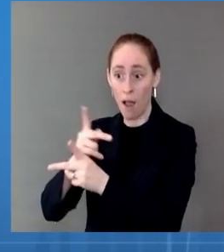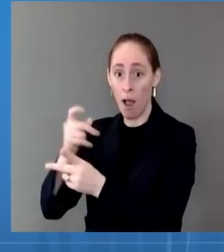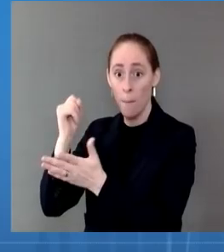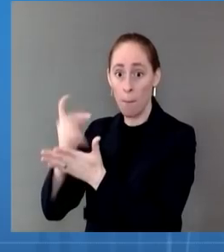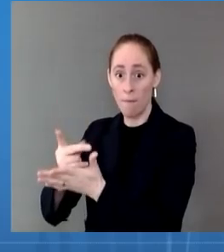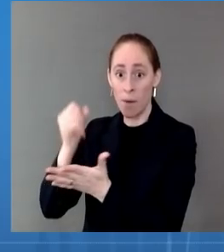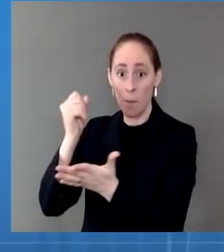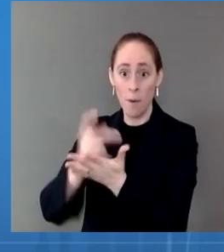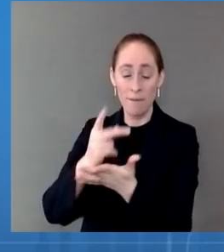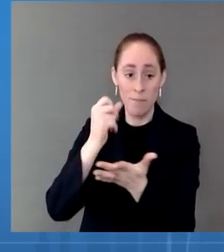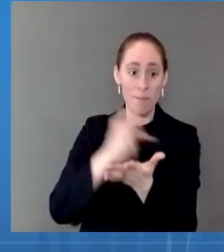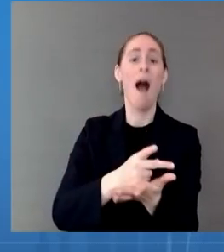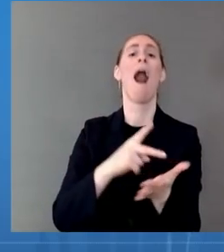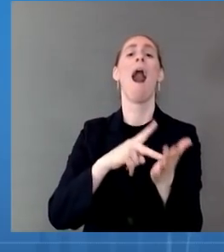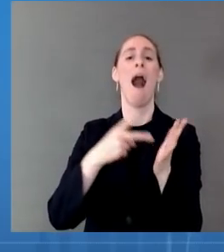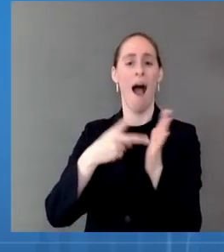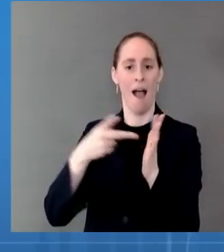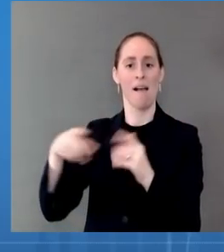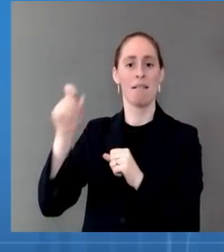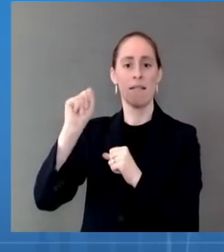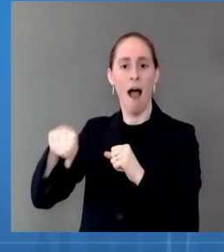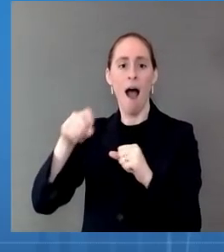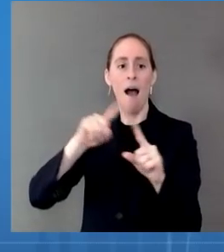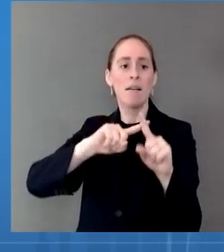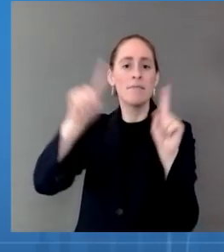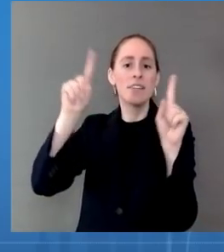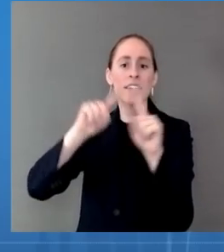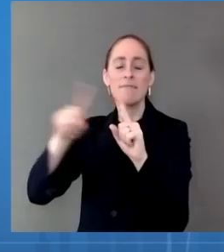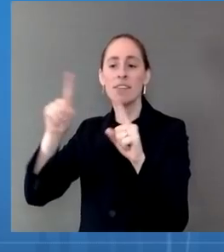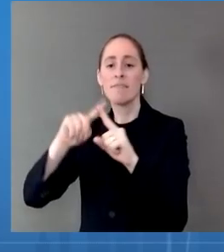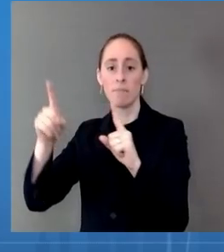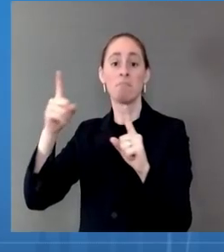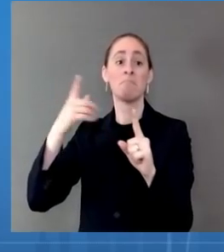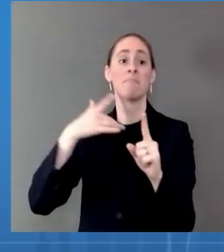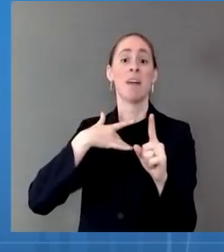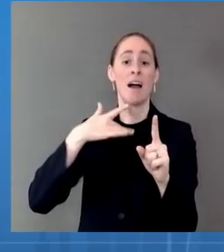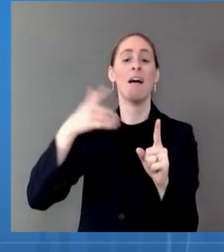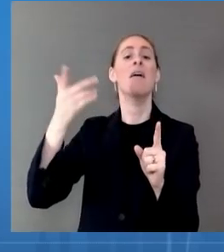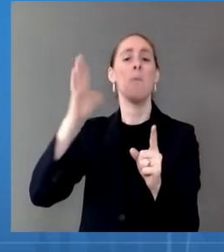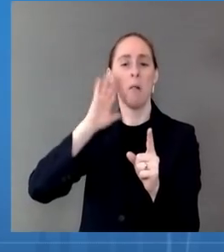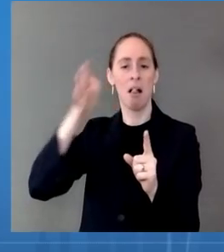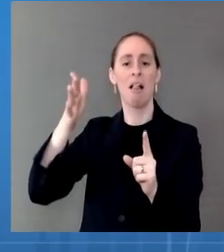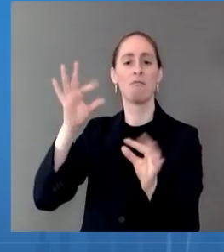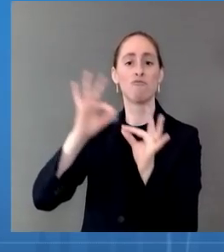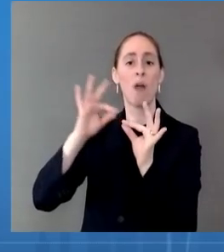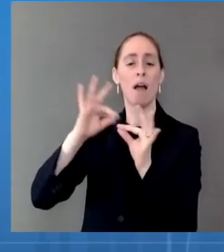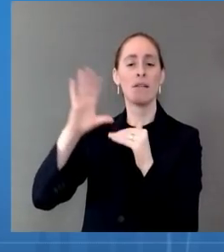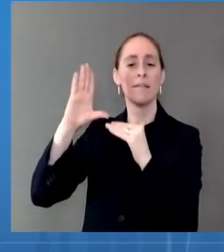But I want to emphasize between the free tests that are available at pharmacies, the free tests that are going to be distributed